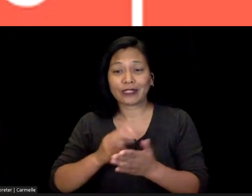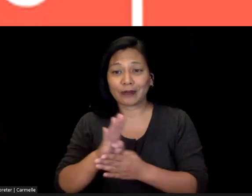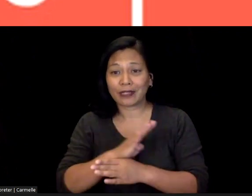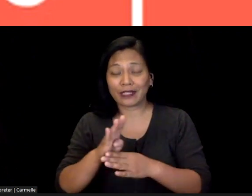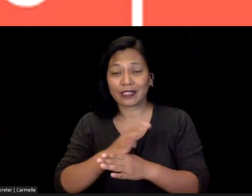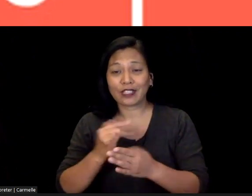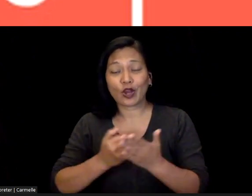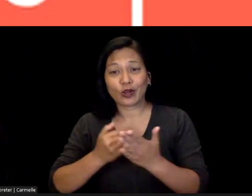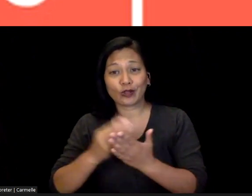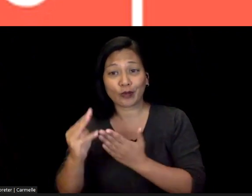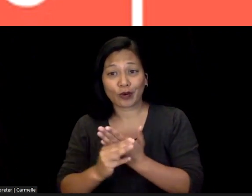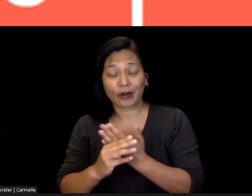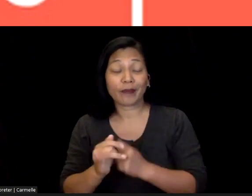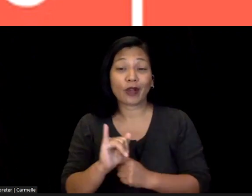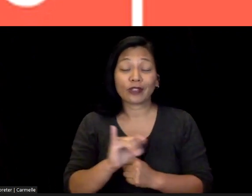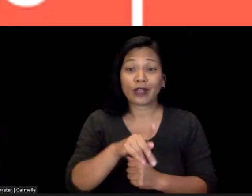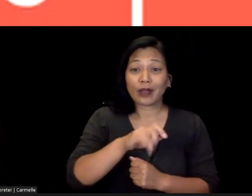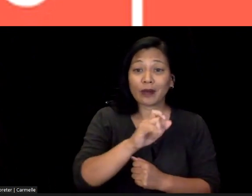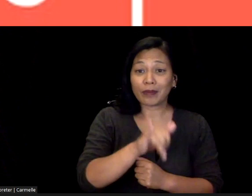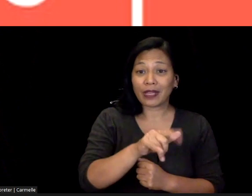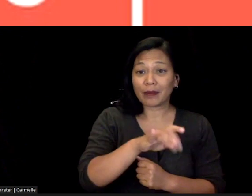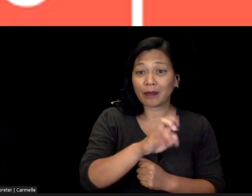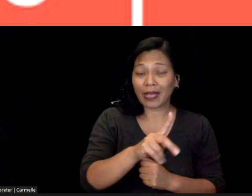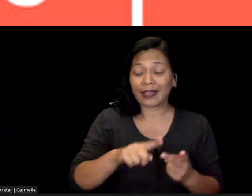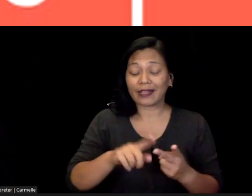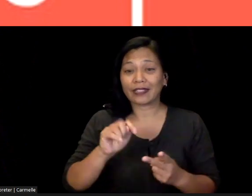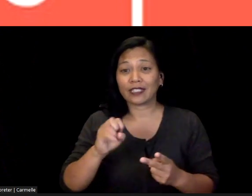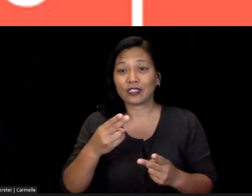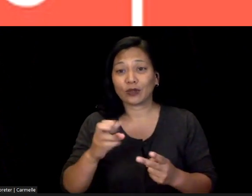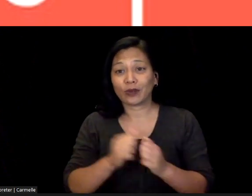We would also like to thank our media partners, Playback, Touchwood PR and AstroLab Studios.